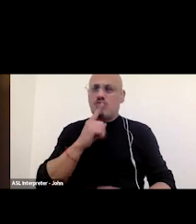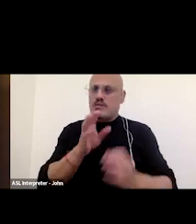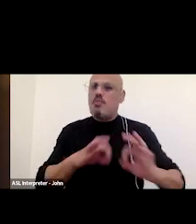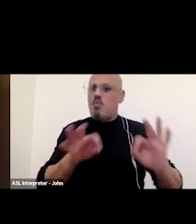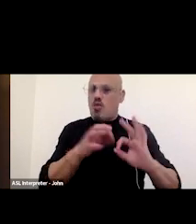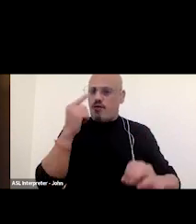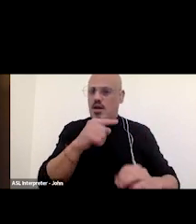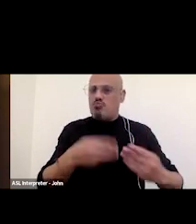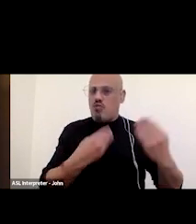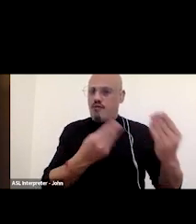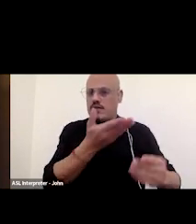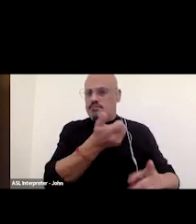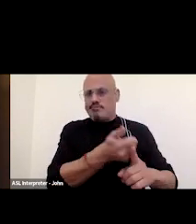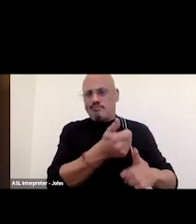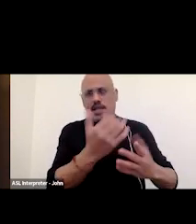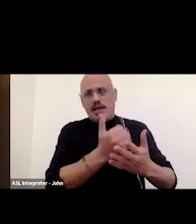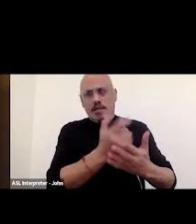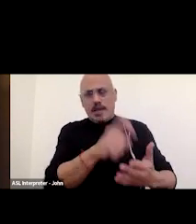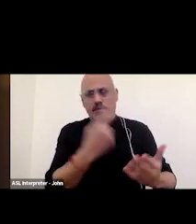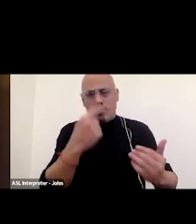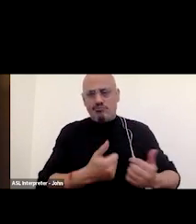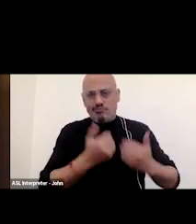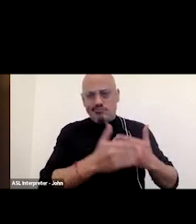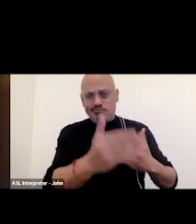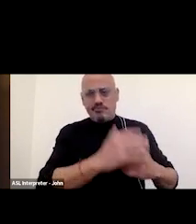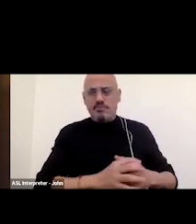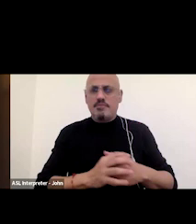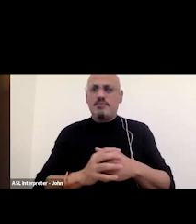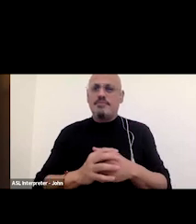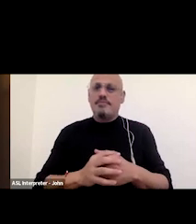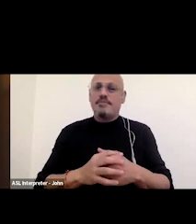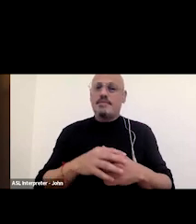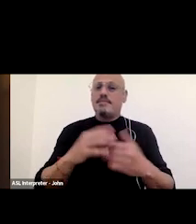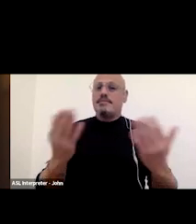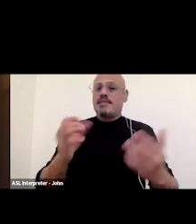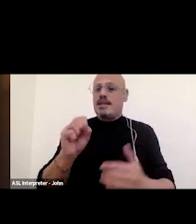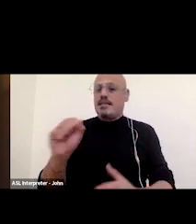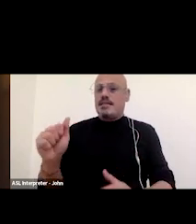and provided to him with the income he needed. And here is a link to the SSA website